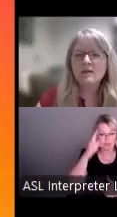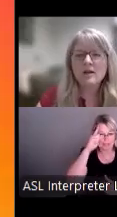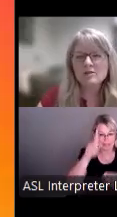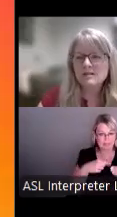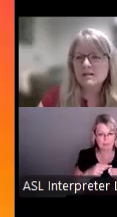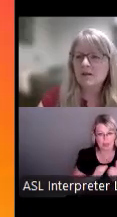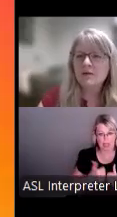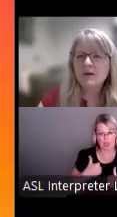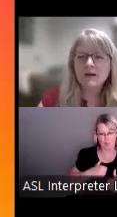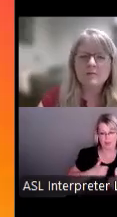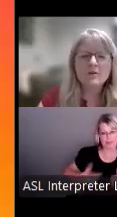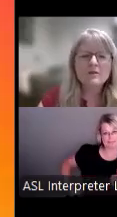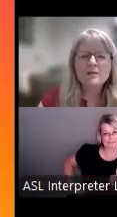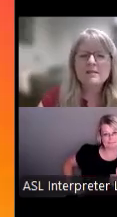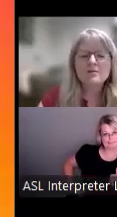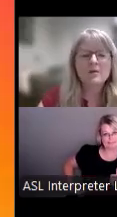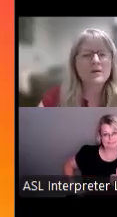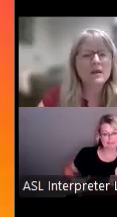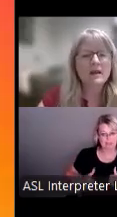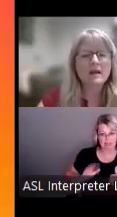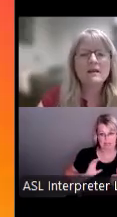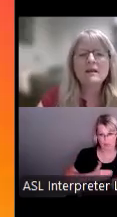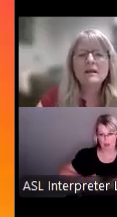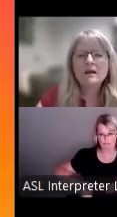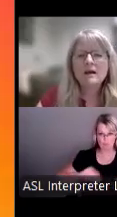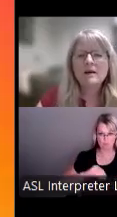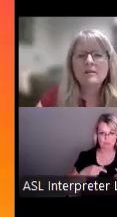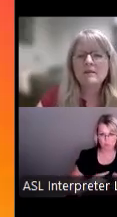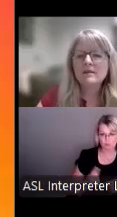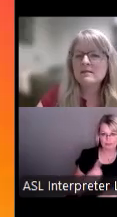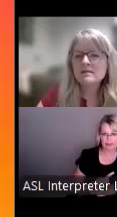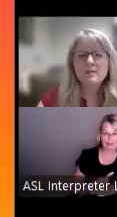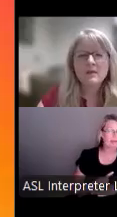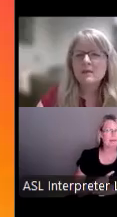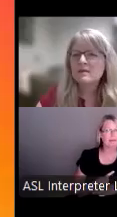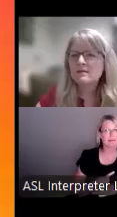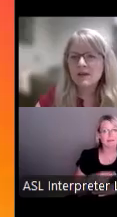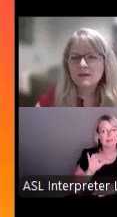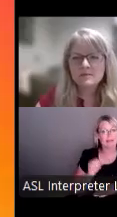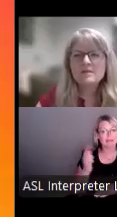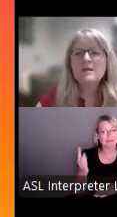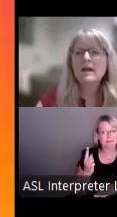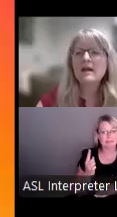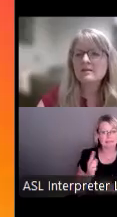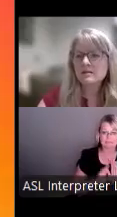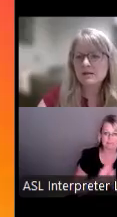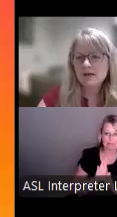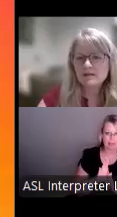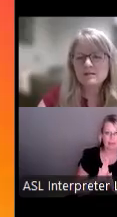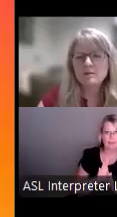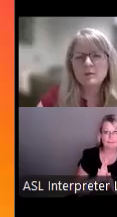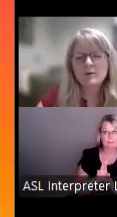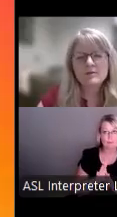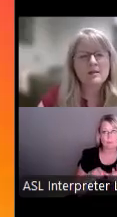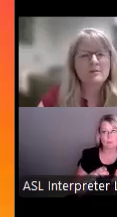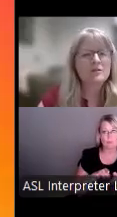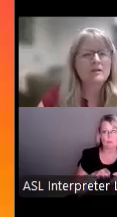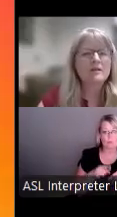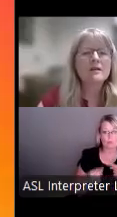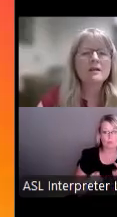unconsciously are grading our movements throughout the day, this is something that develops as that sense of proprioception